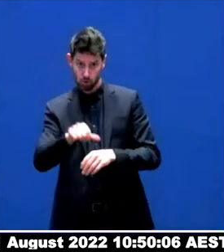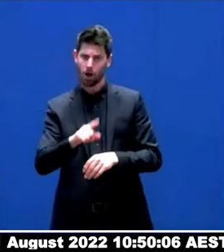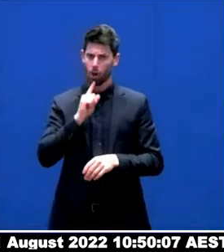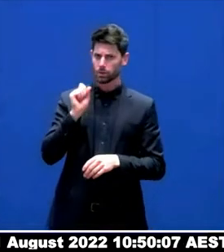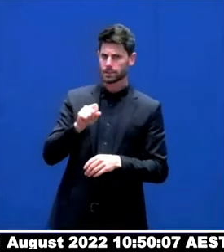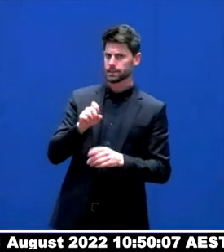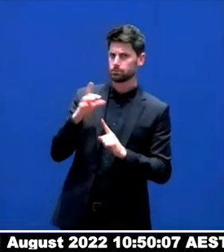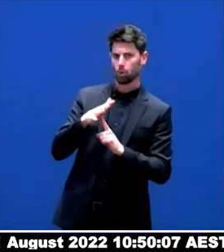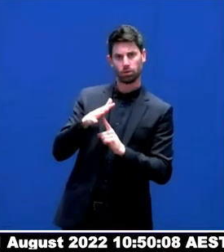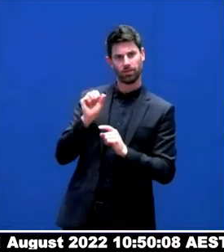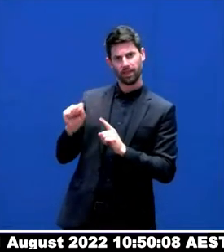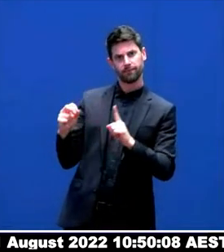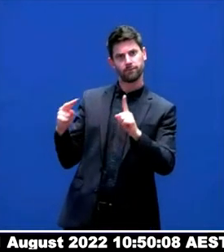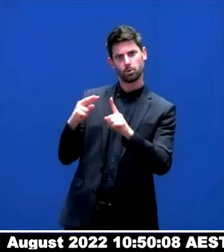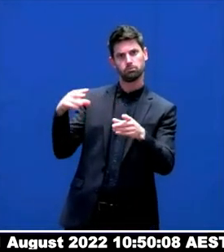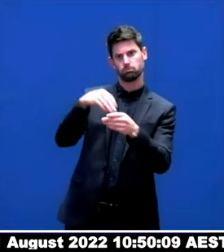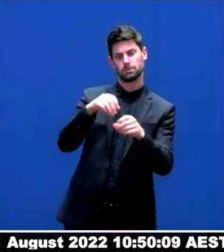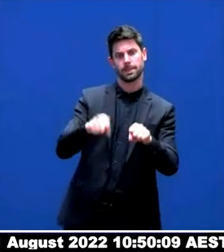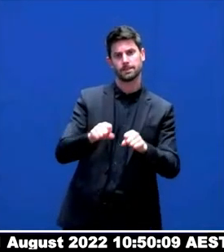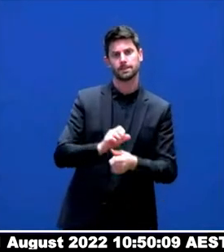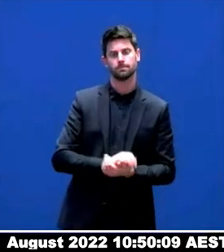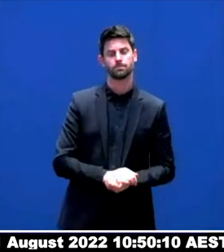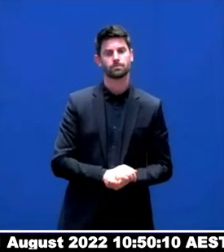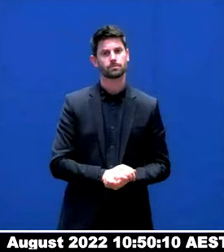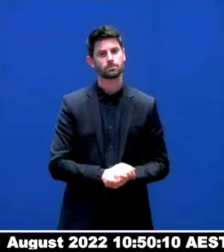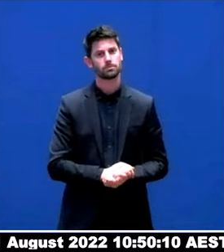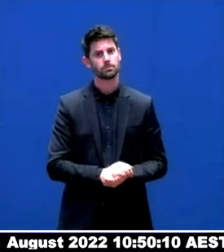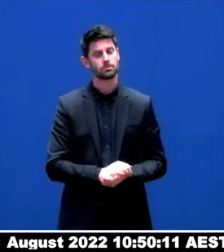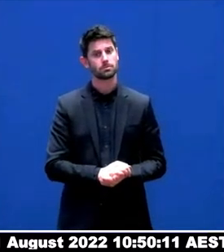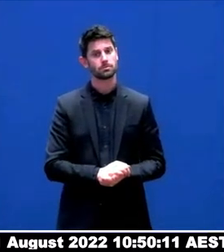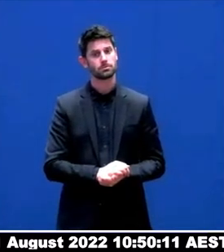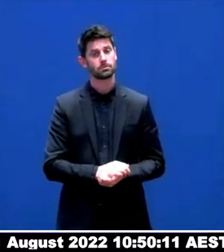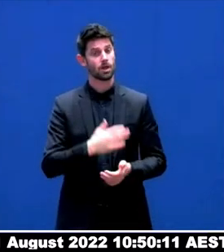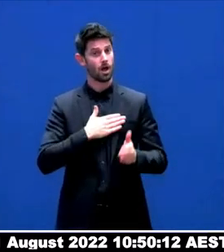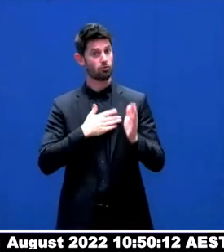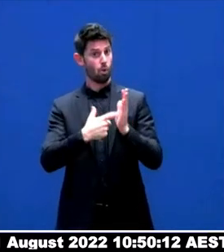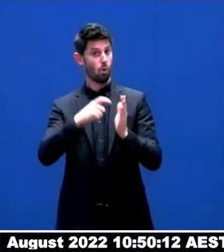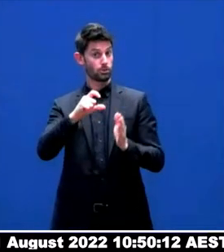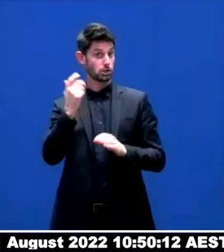the work of a Council such as that. And the Royal Commission's recently held a hearing in Alice Springs